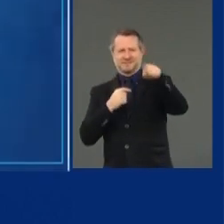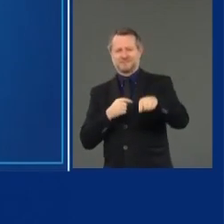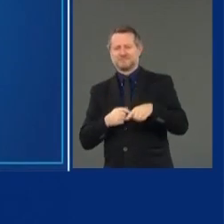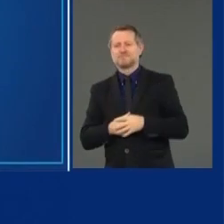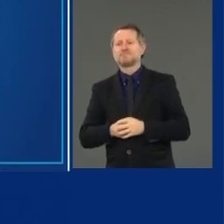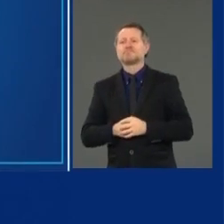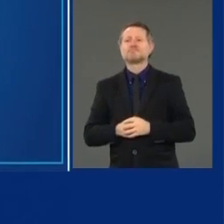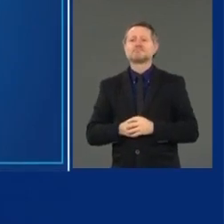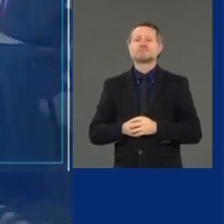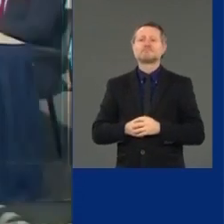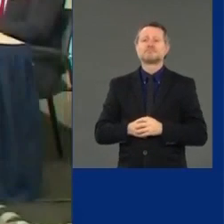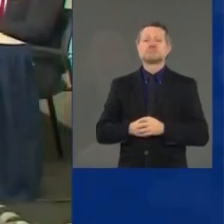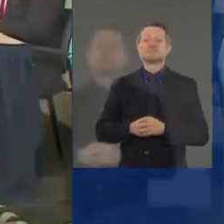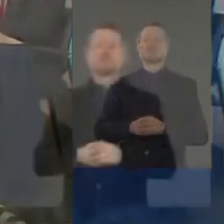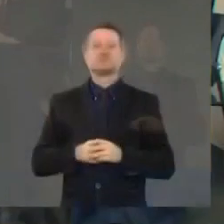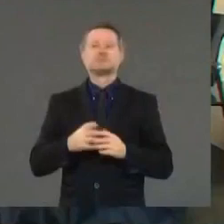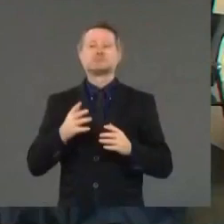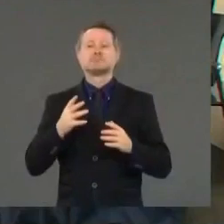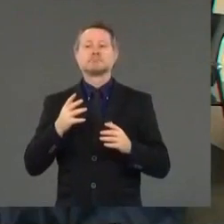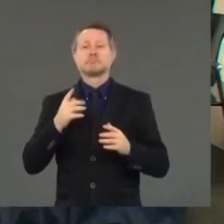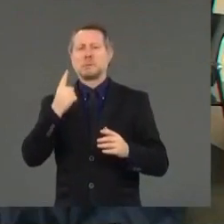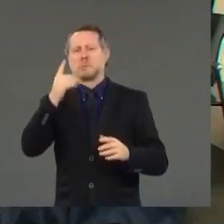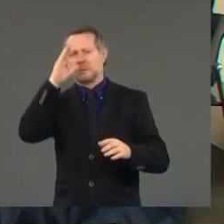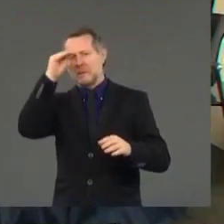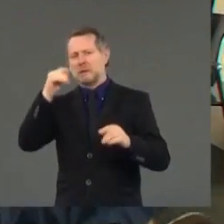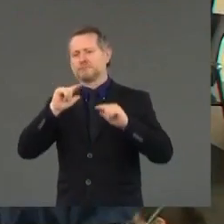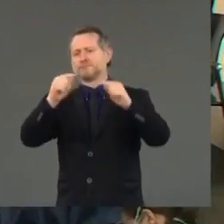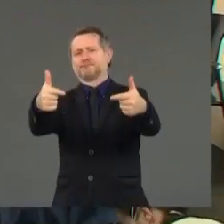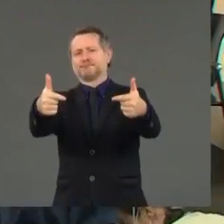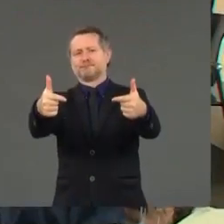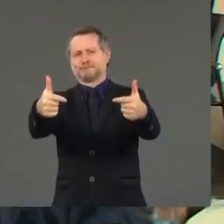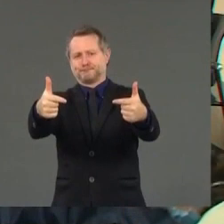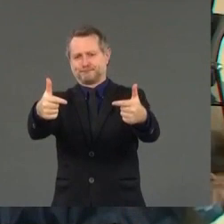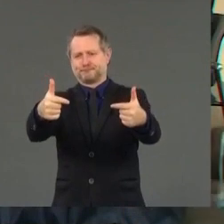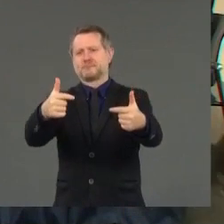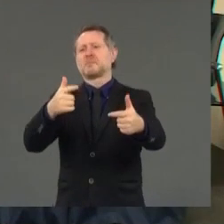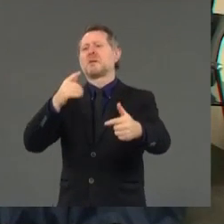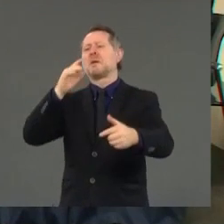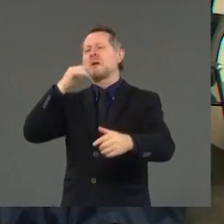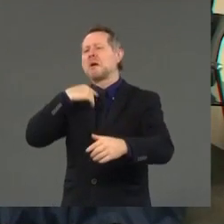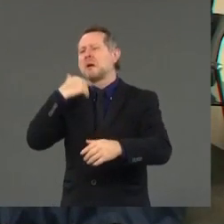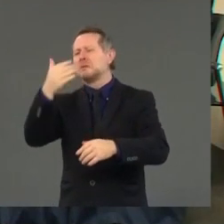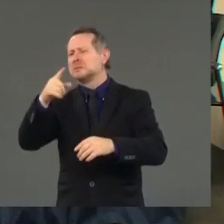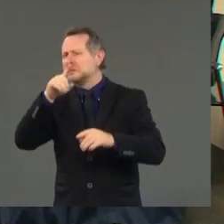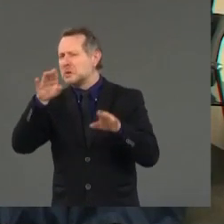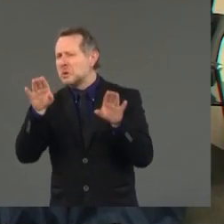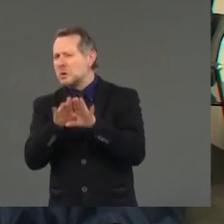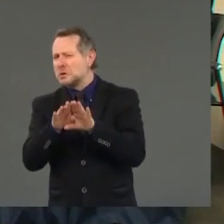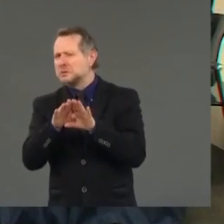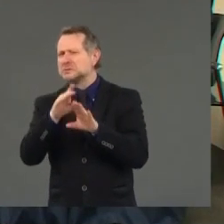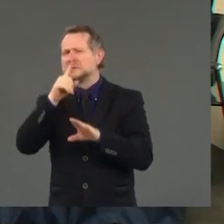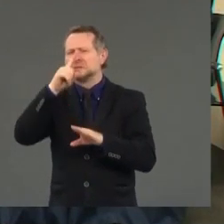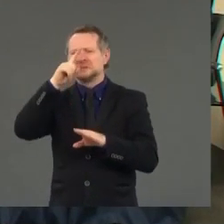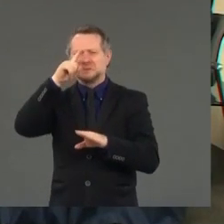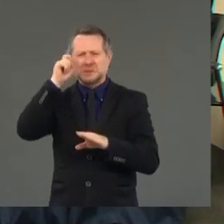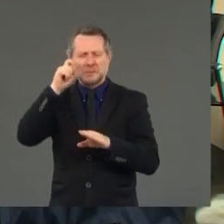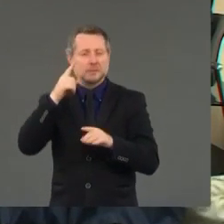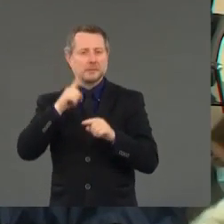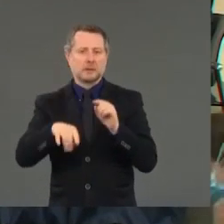QUESTIONS, COMMENTS? THE NUMBER OF SUMMER CAMPS THAT ARE SLEEP AWAY THAT HAVE ALREADY MADE A DECISION TO CLOSE